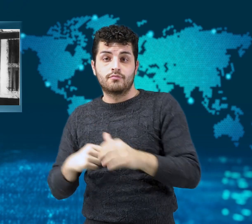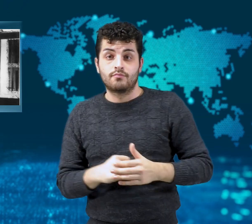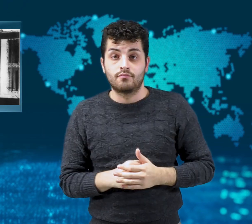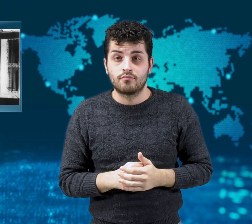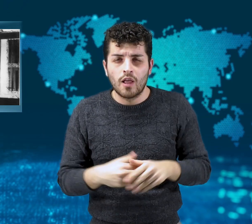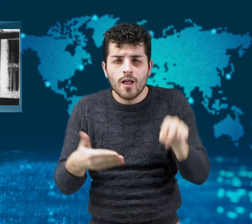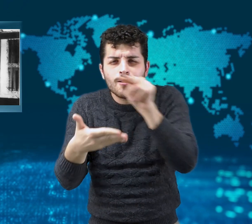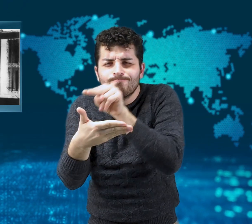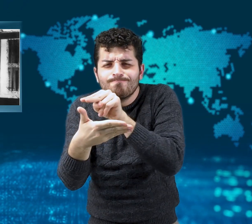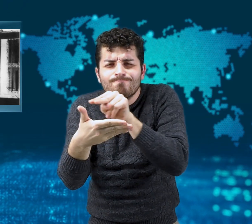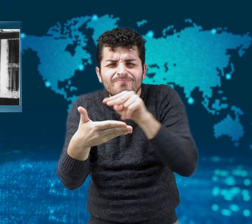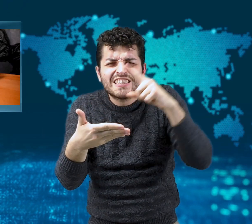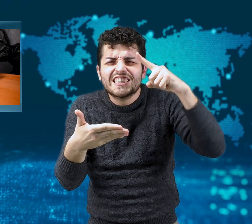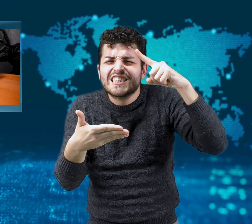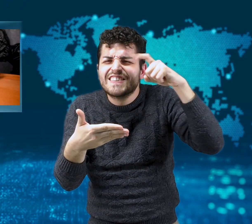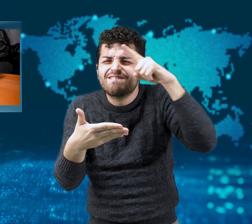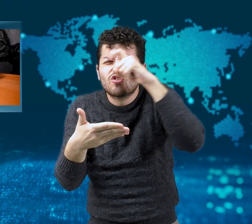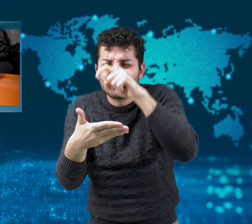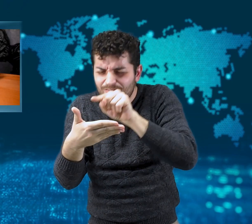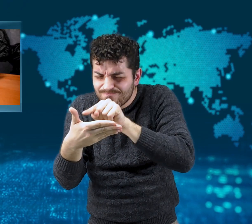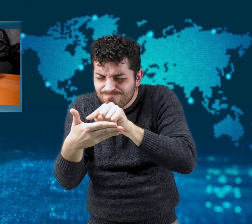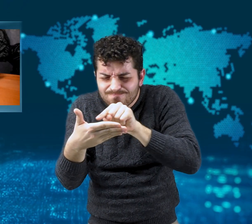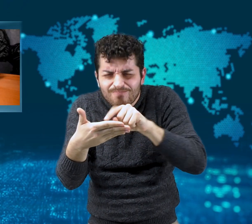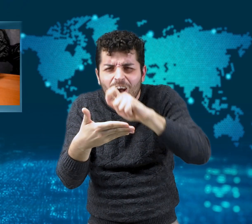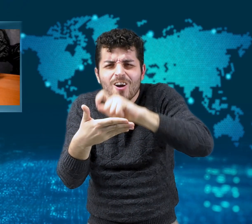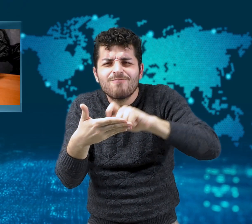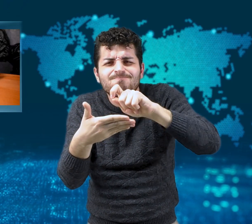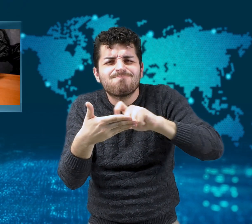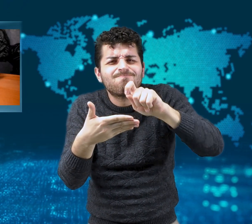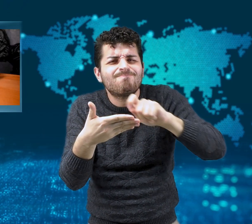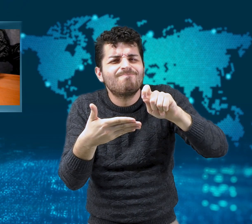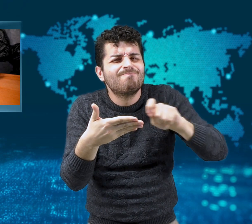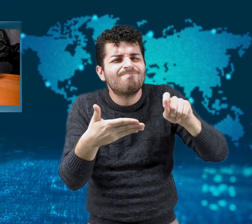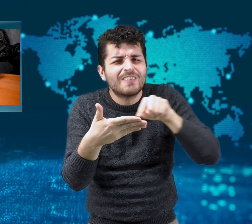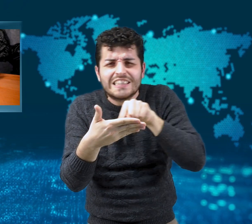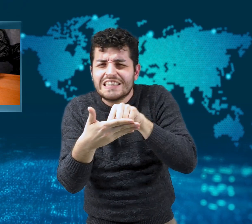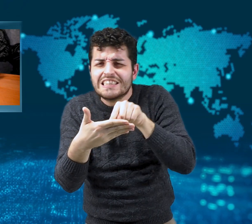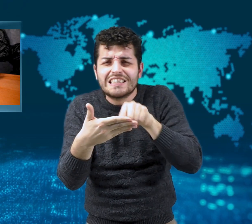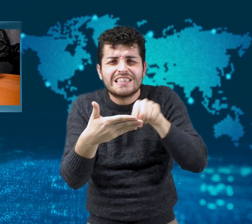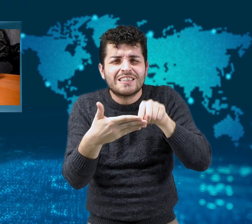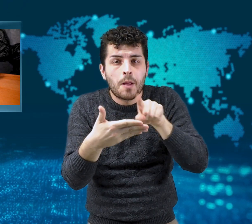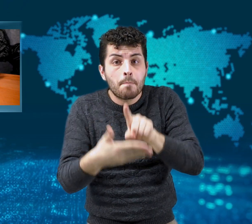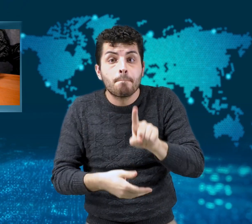well preserved in its small container.